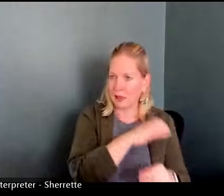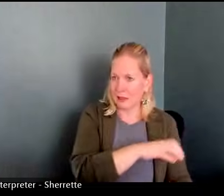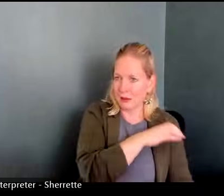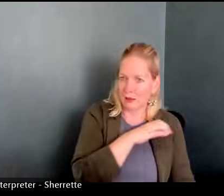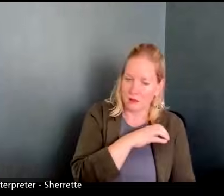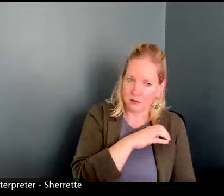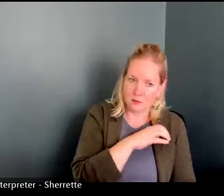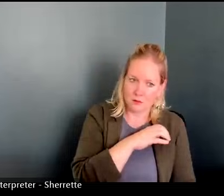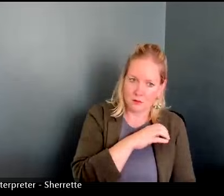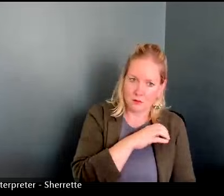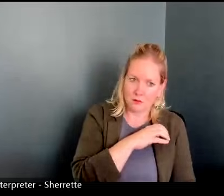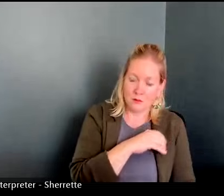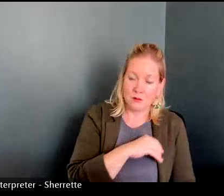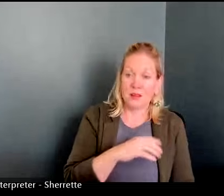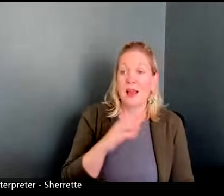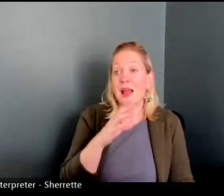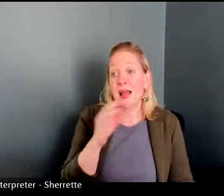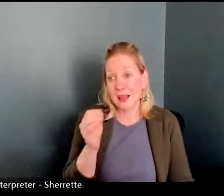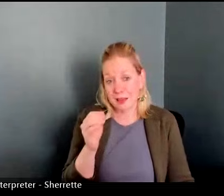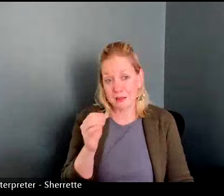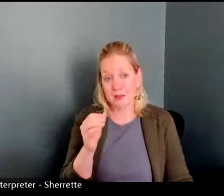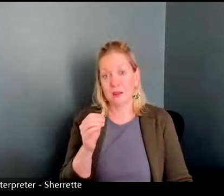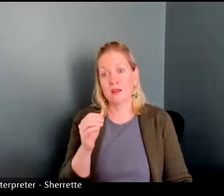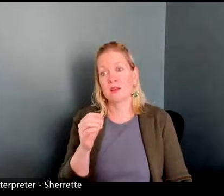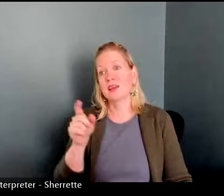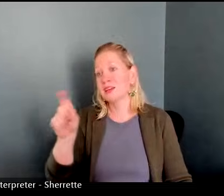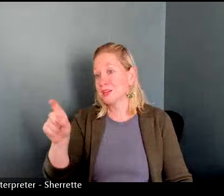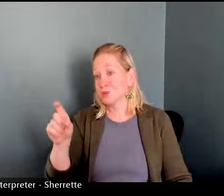they have to have this conversation in the hematologist office and the primary